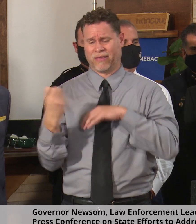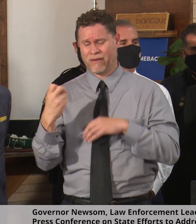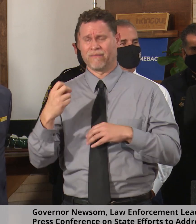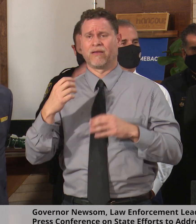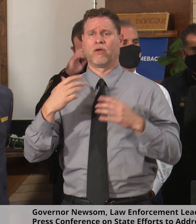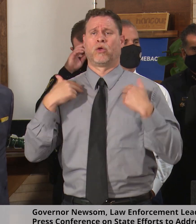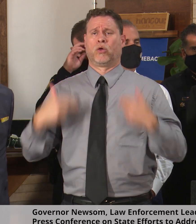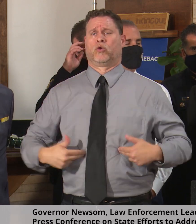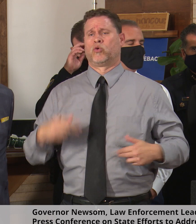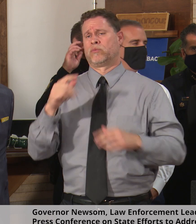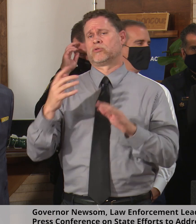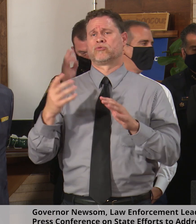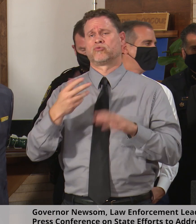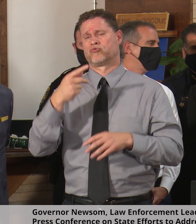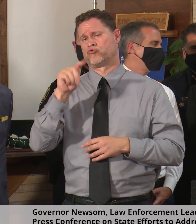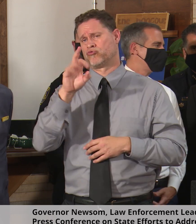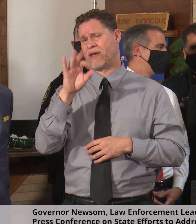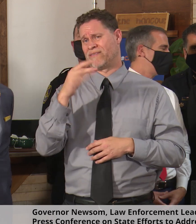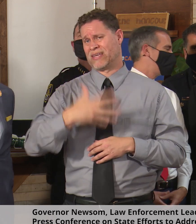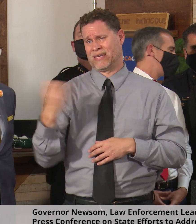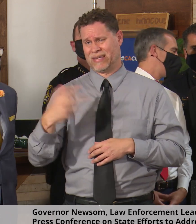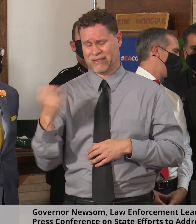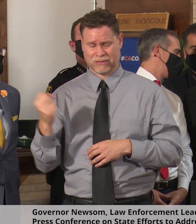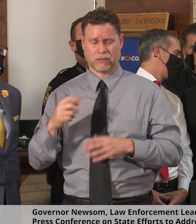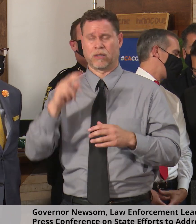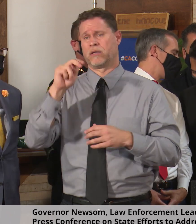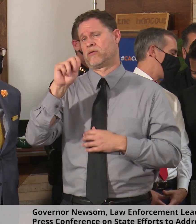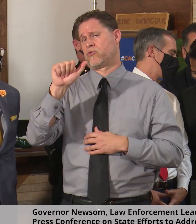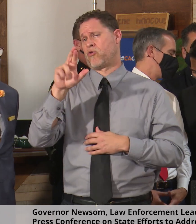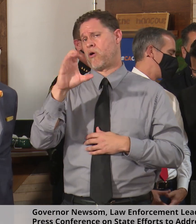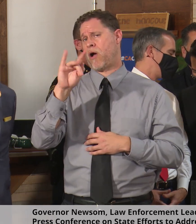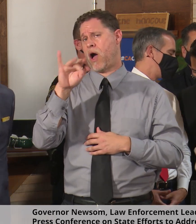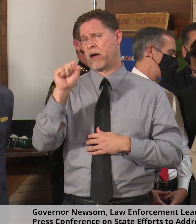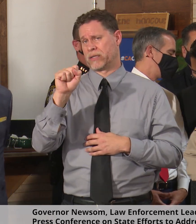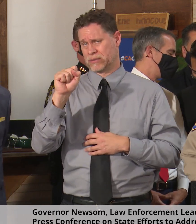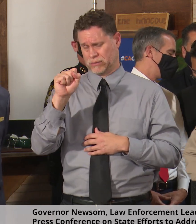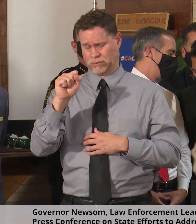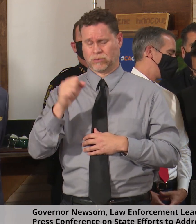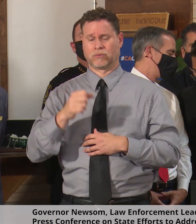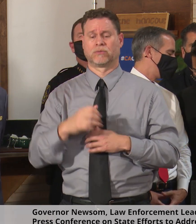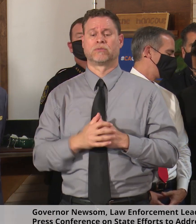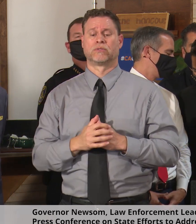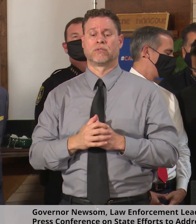and narcotics trafficking. Since the task force became operational in November of 2019